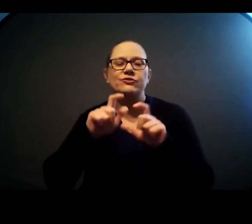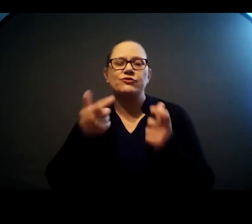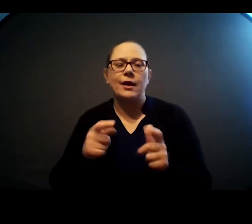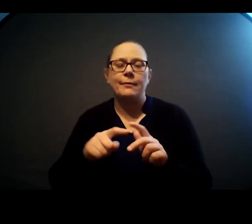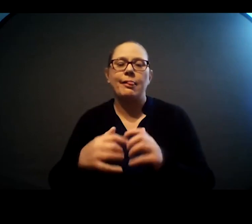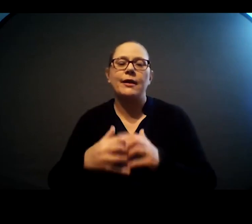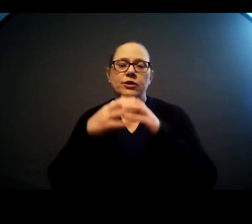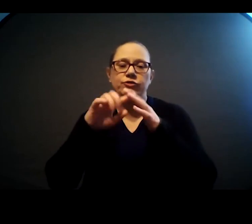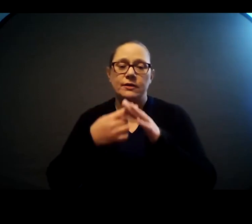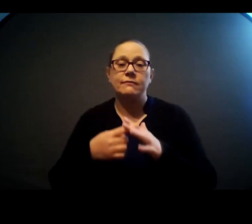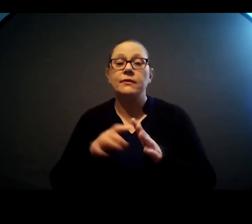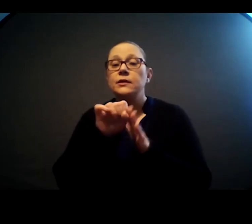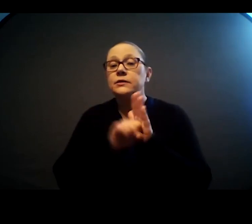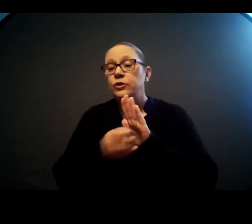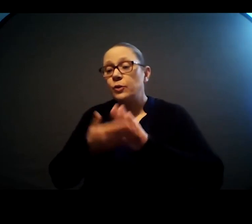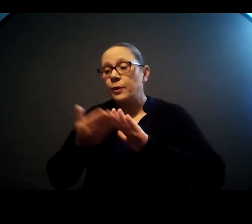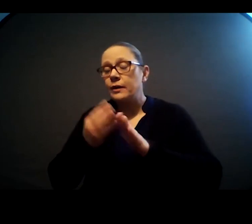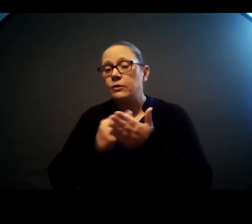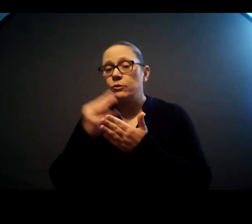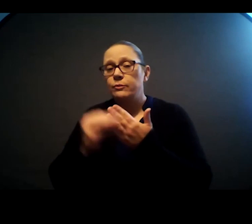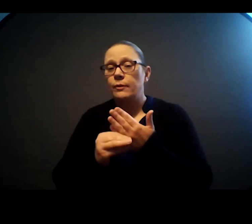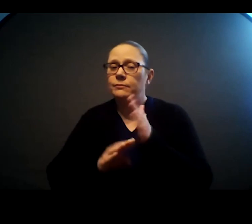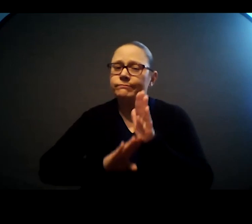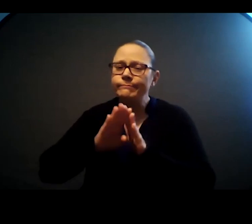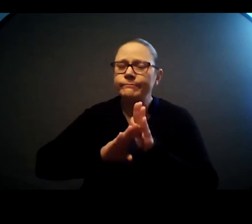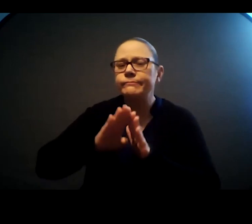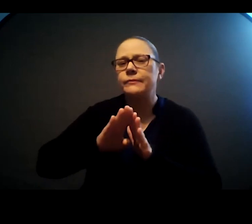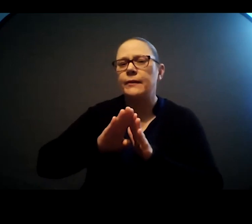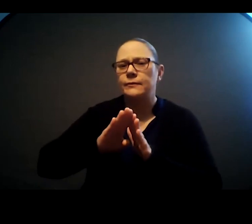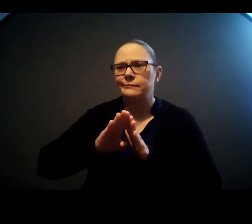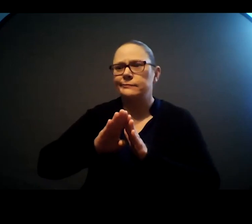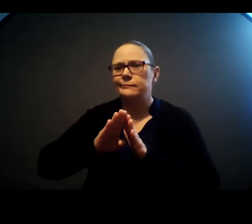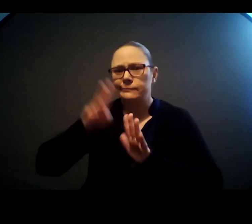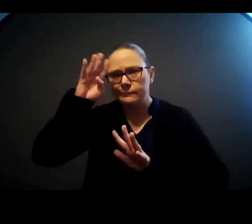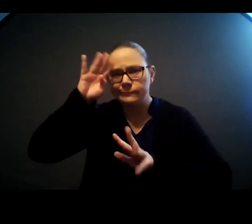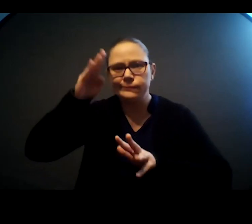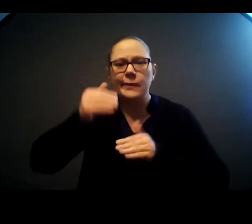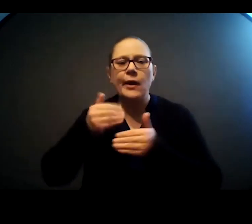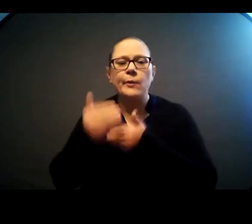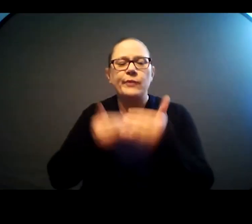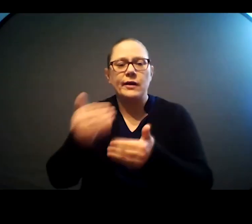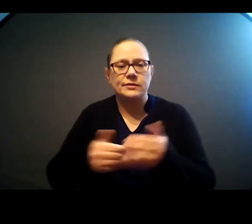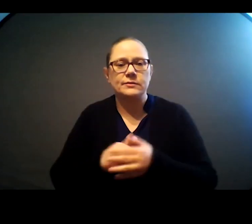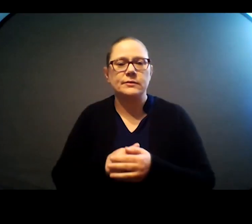programs are really developing some Innovative processes and just for those who might not be